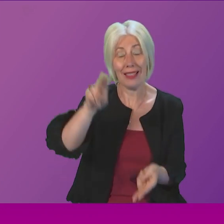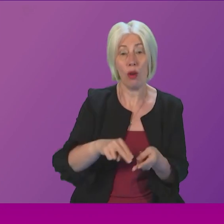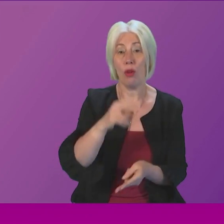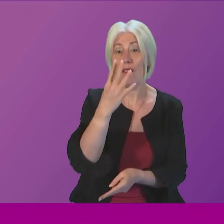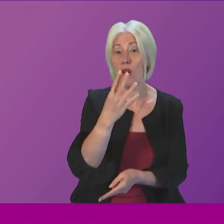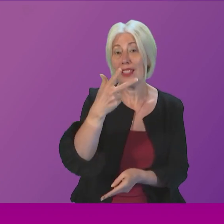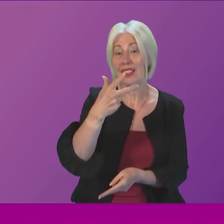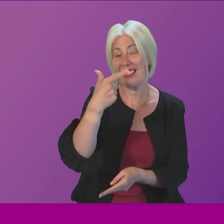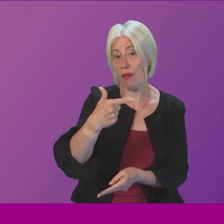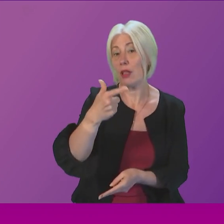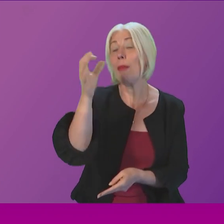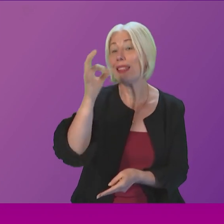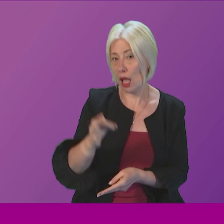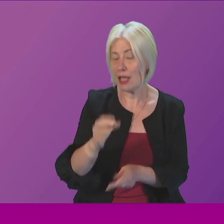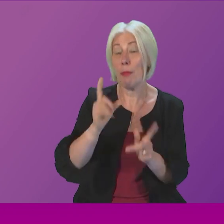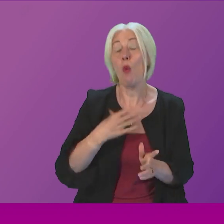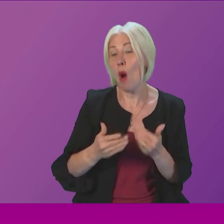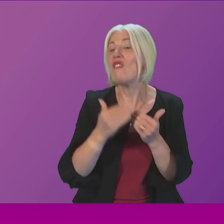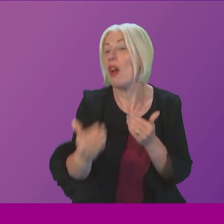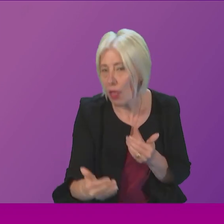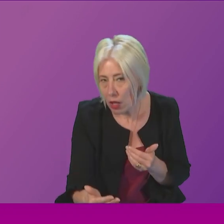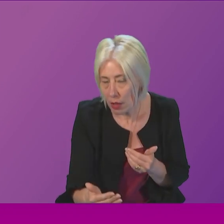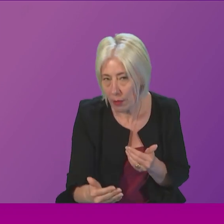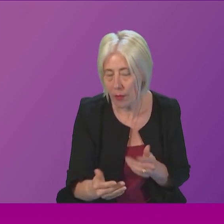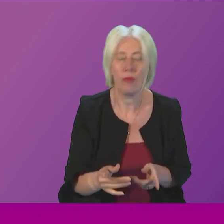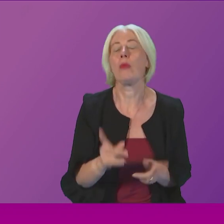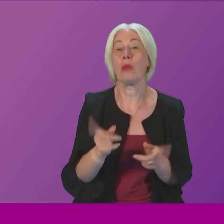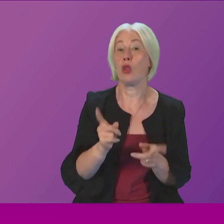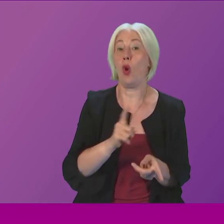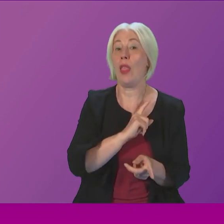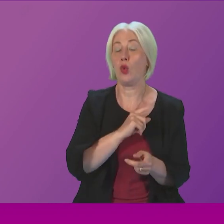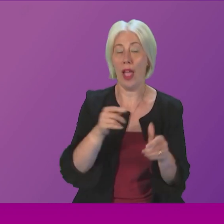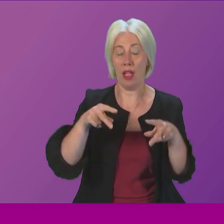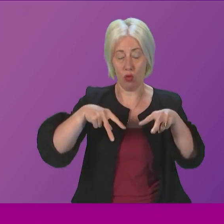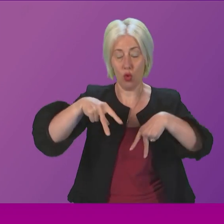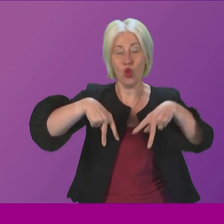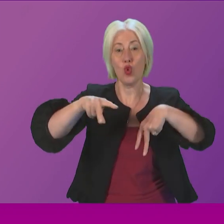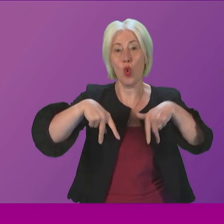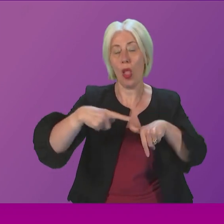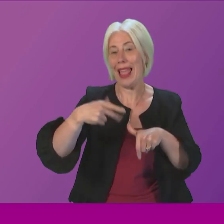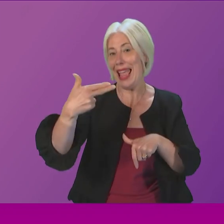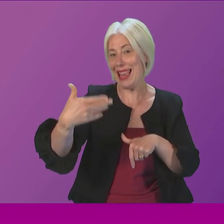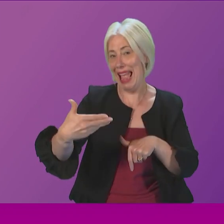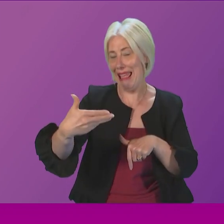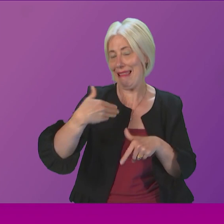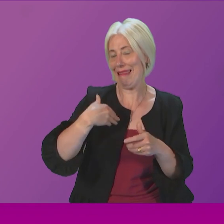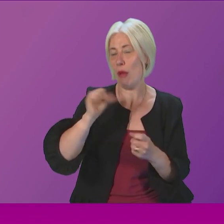However, I want us to go even further, which is why dualling the A9 is a priority for the Government.